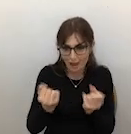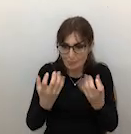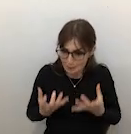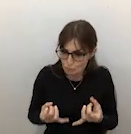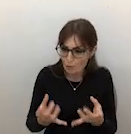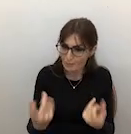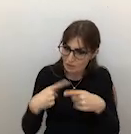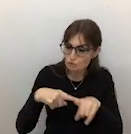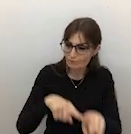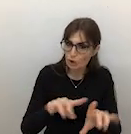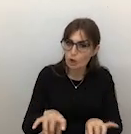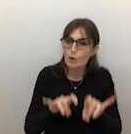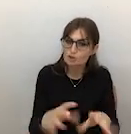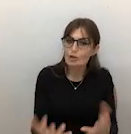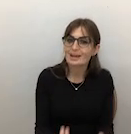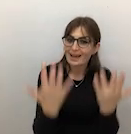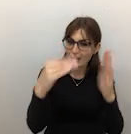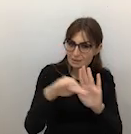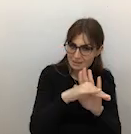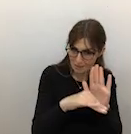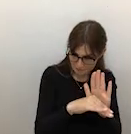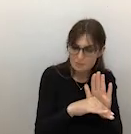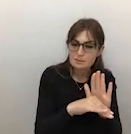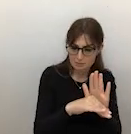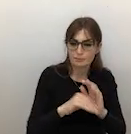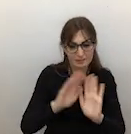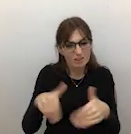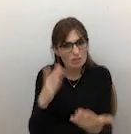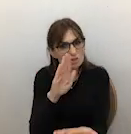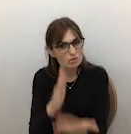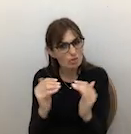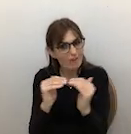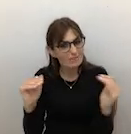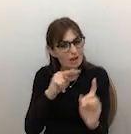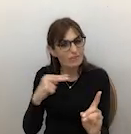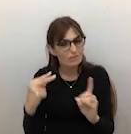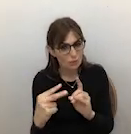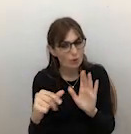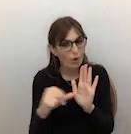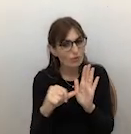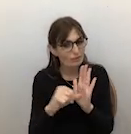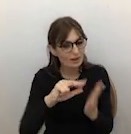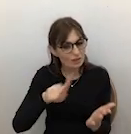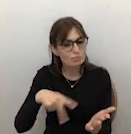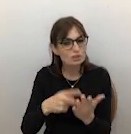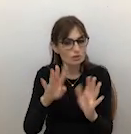prepared in accordance with Australian accounting standards and that they give a true and fair view of the financial position